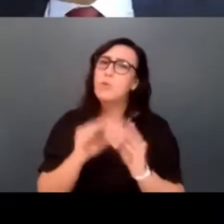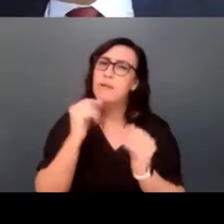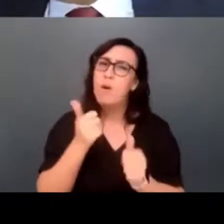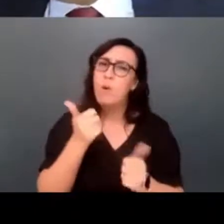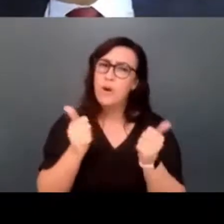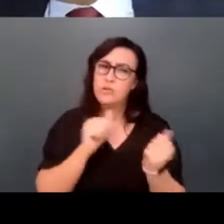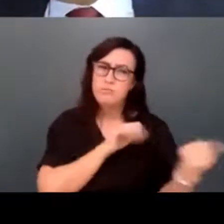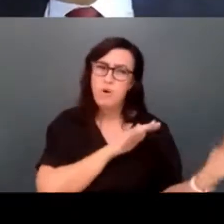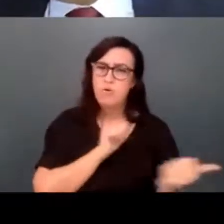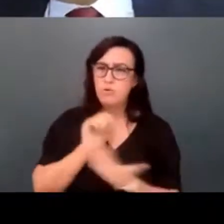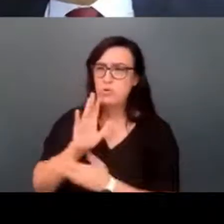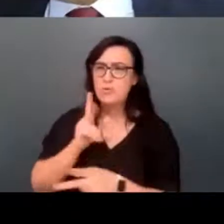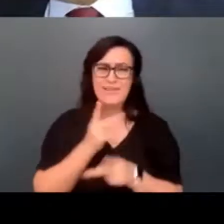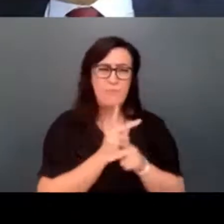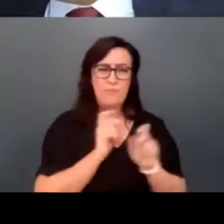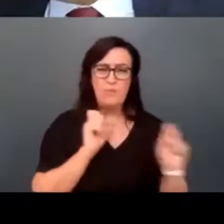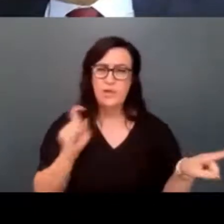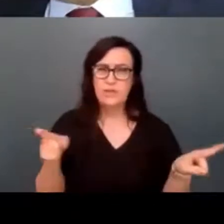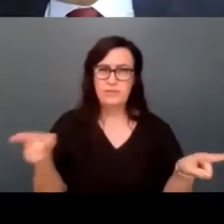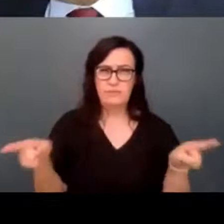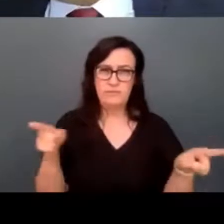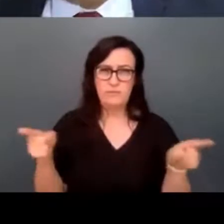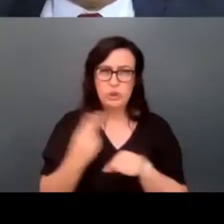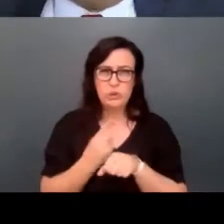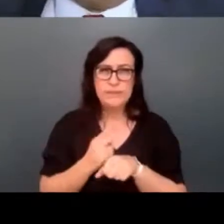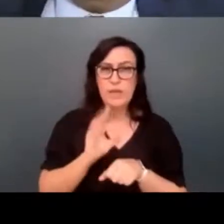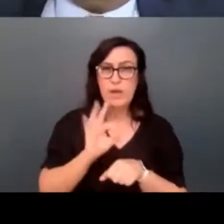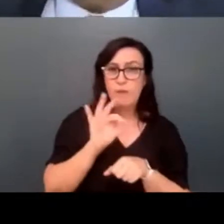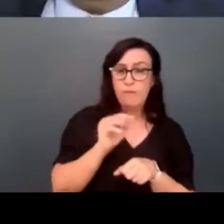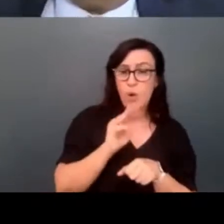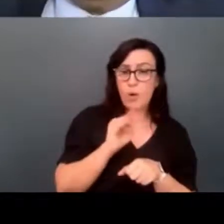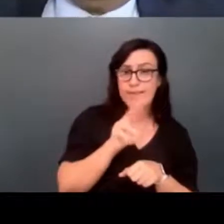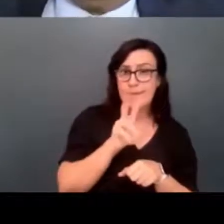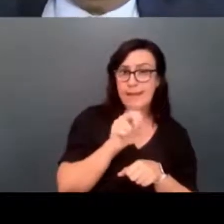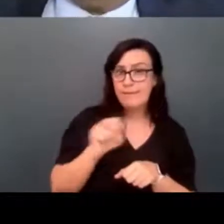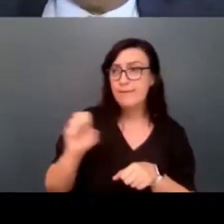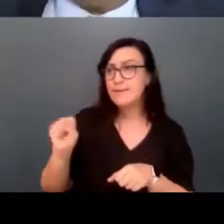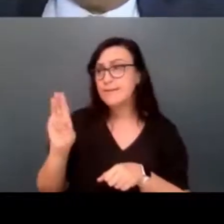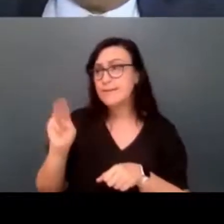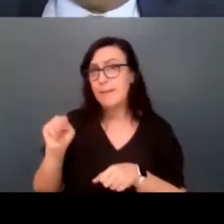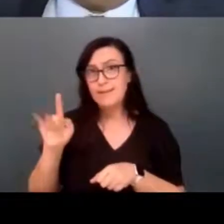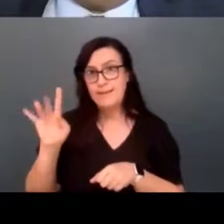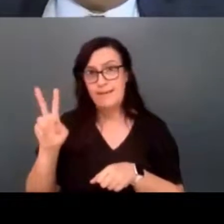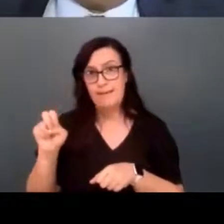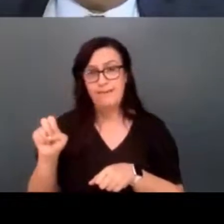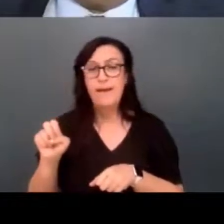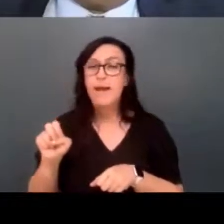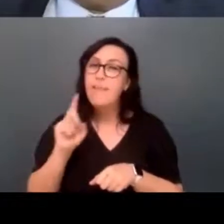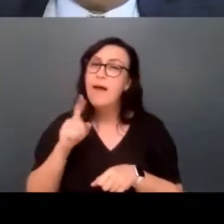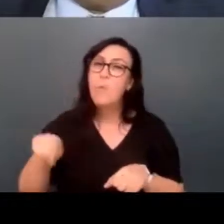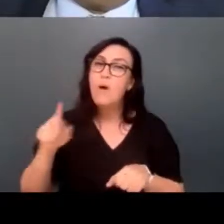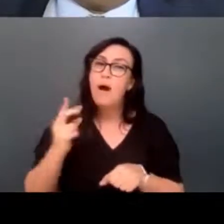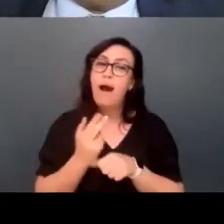questions are you asking is it a formative or a summative? And that will help you, I think, generate the types of